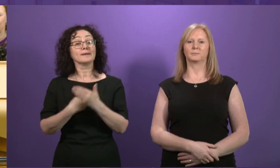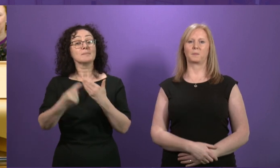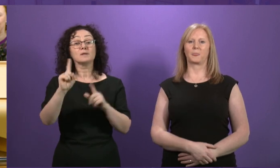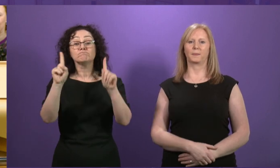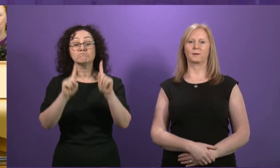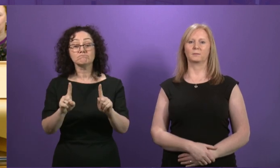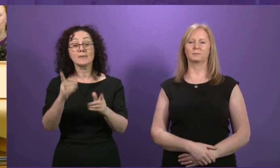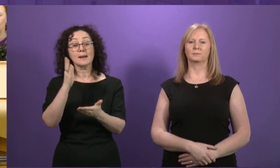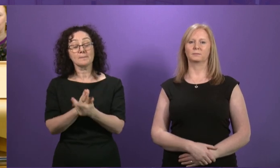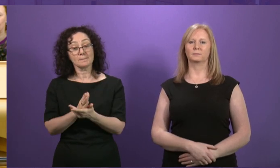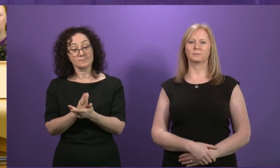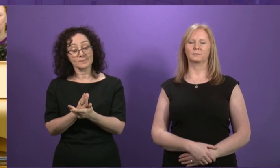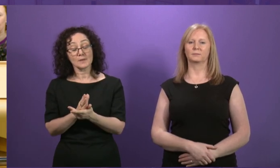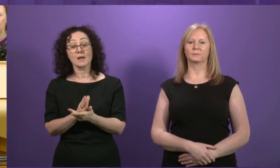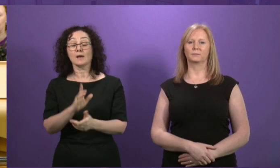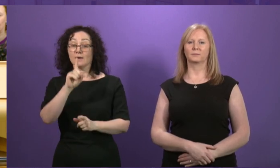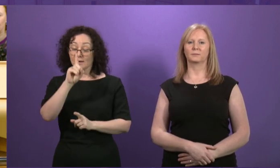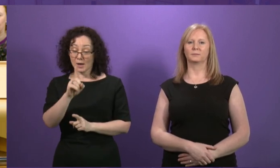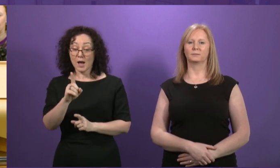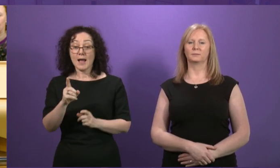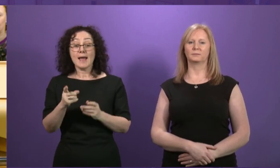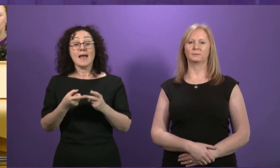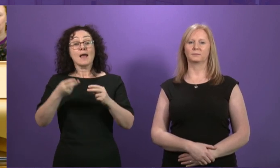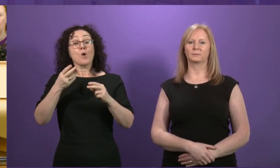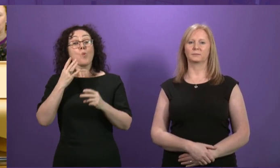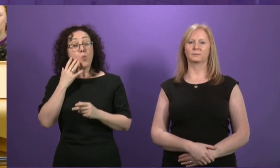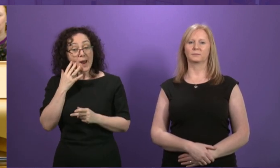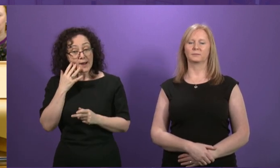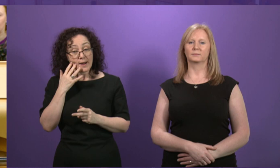Until a democratically elected Scottish Parliament decides otherwise, we will use the pound,